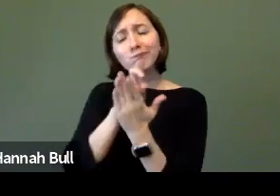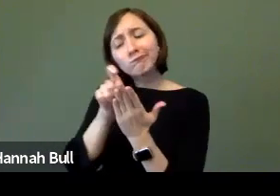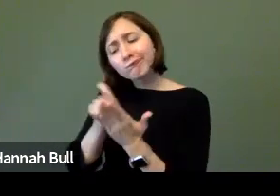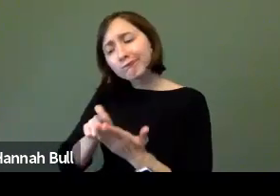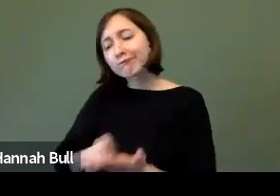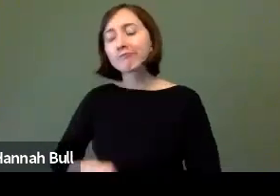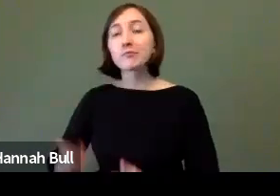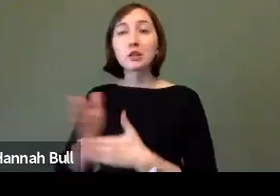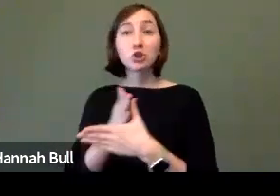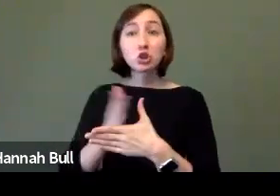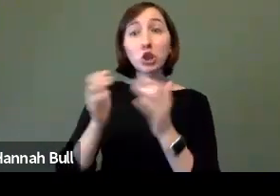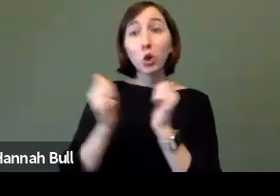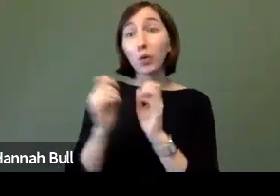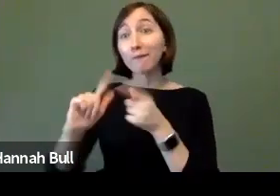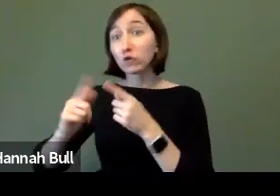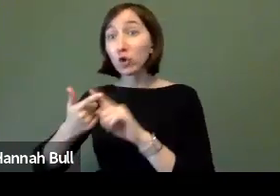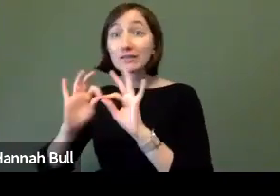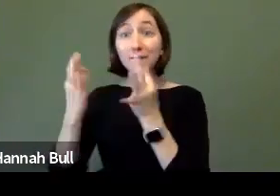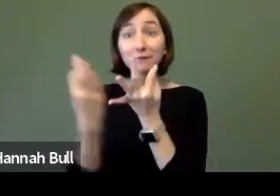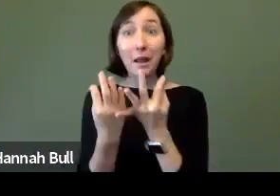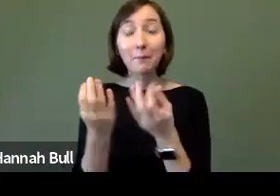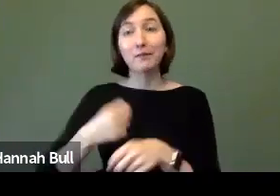or at the dinner table if you're living with folks.